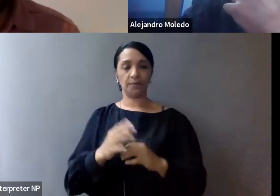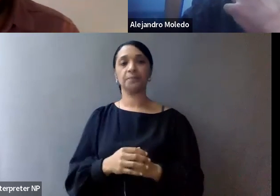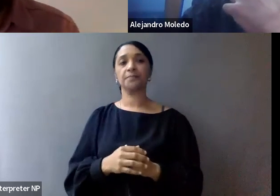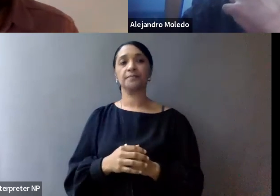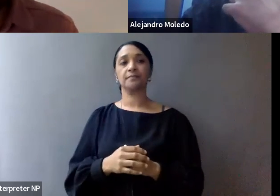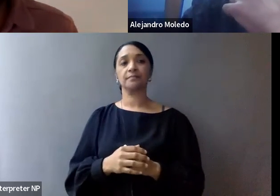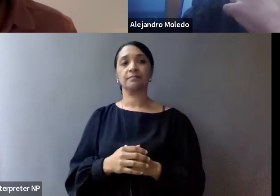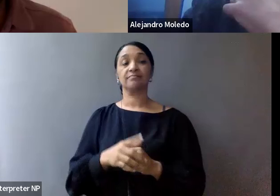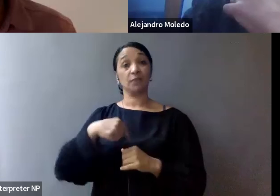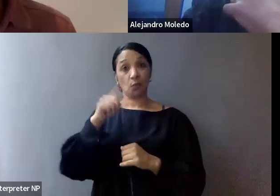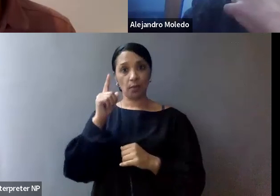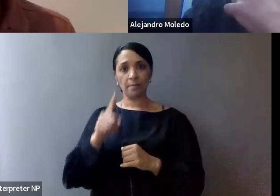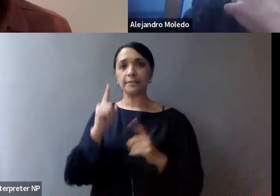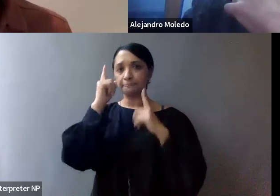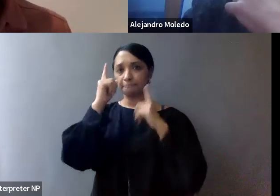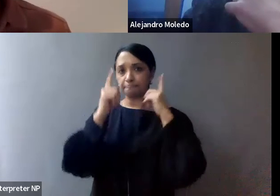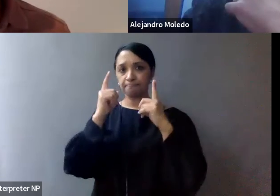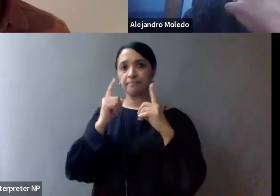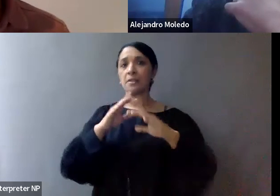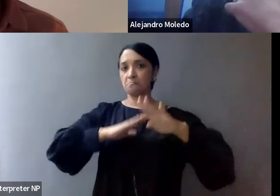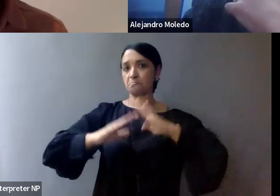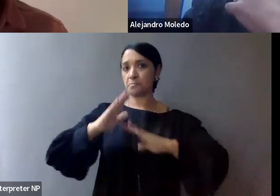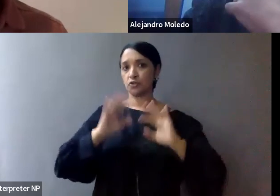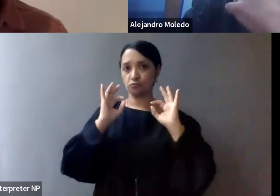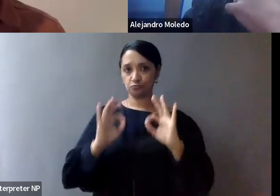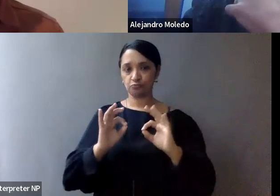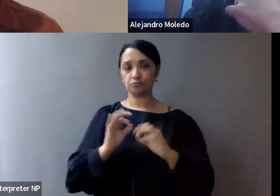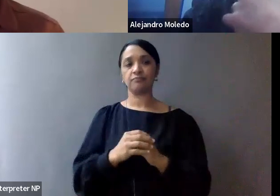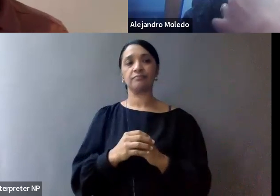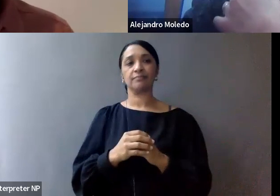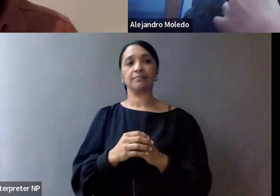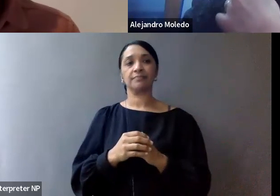We'll just have to be a bit patient, as it will take indeed a while.